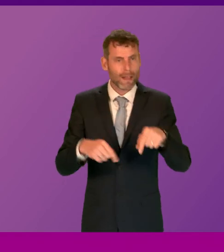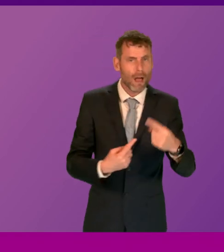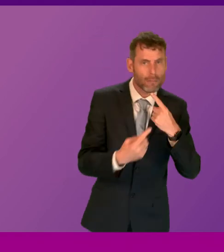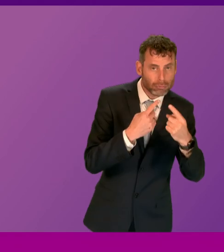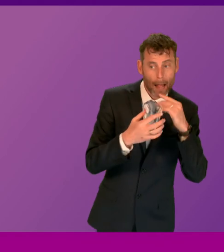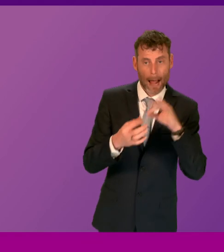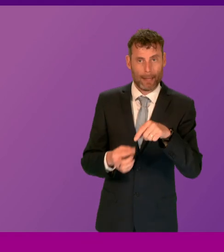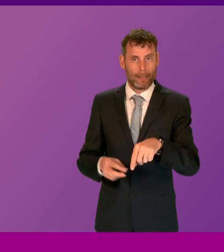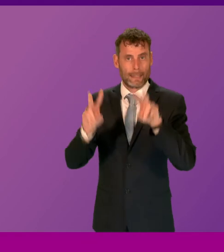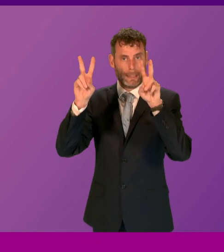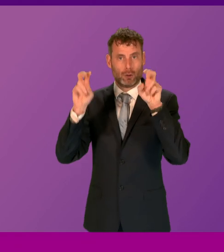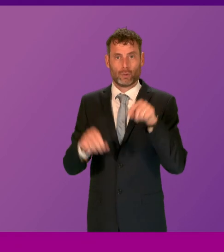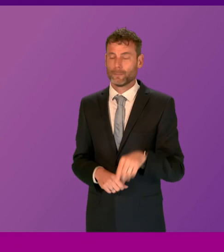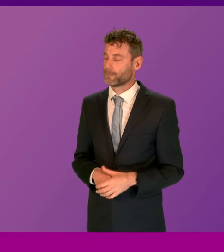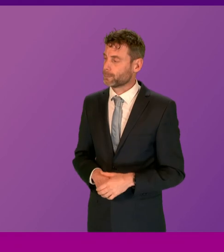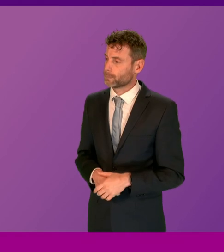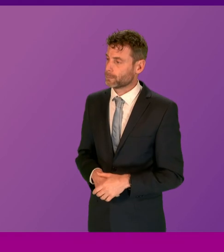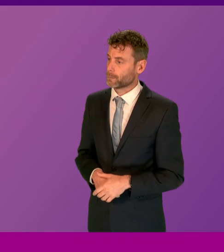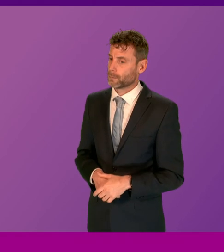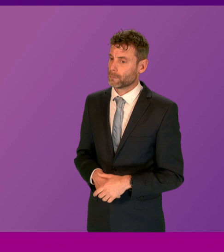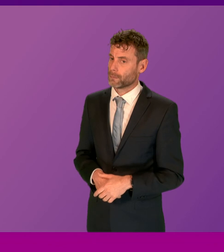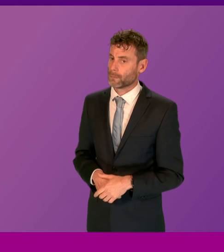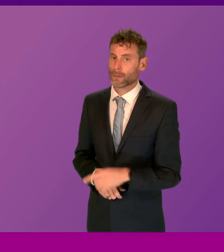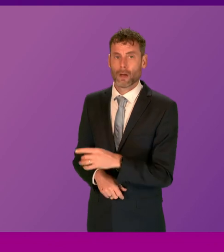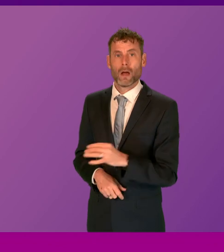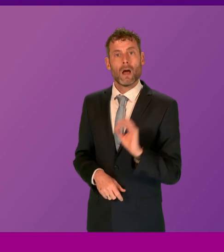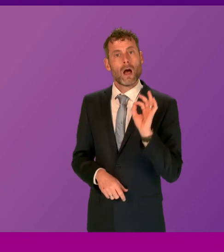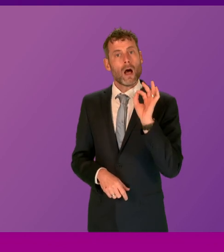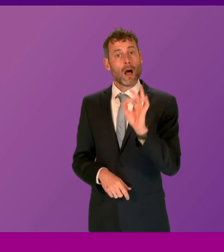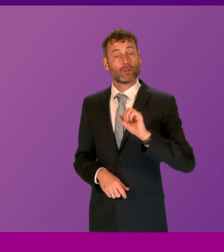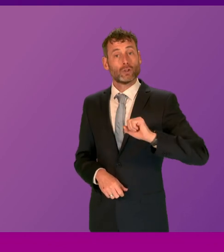Can the First Minister say whether the Scottish Government will give consideration to replicating